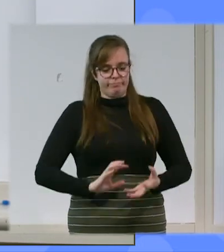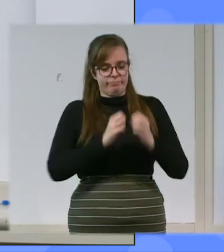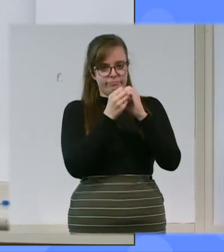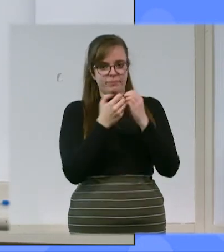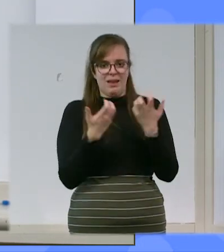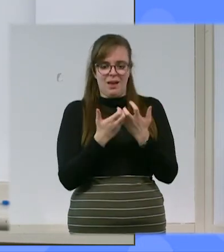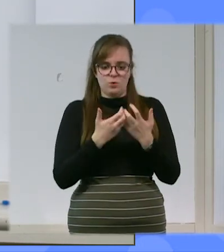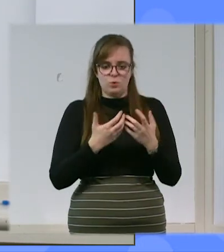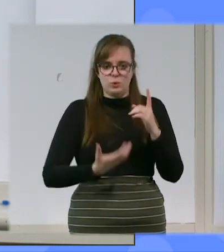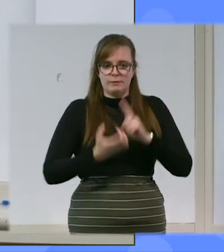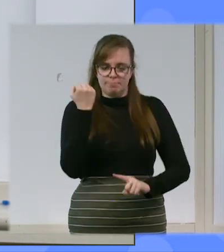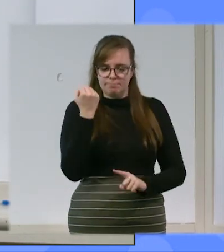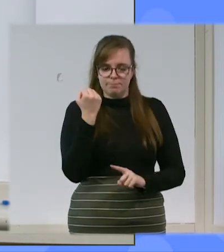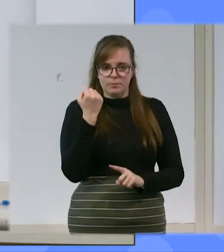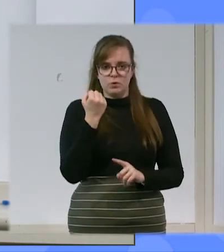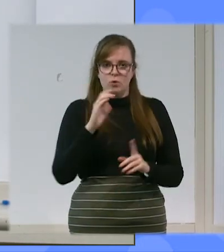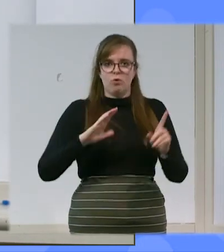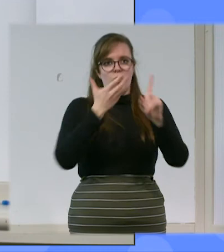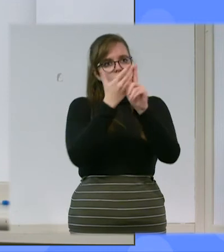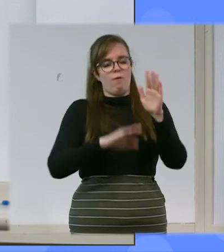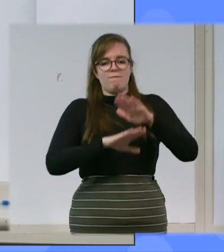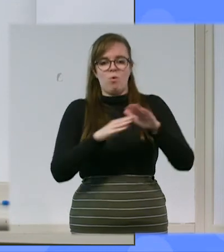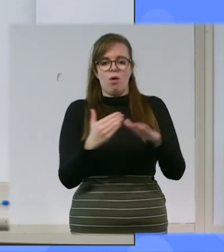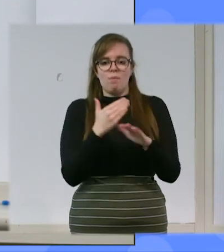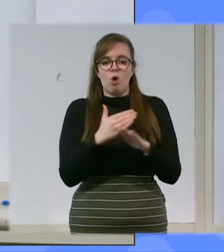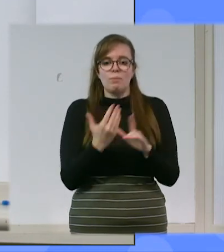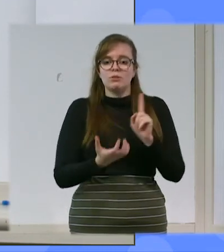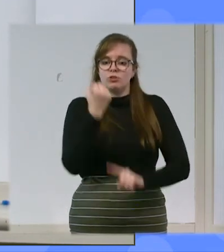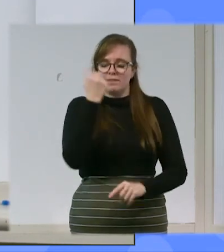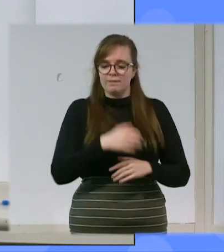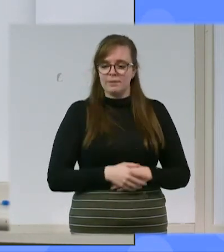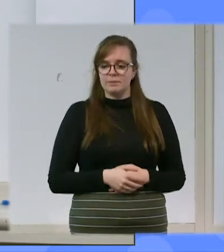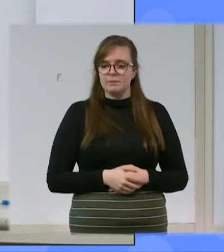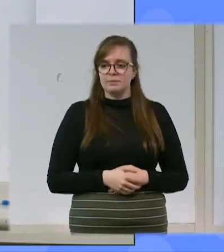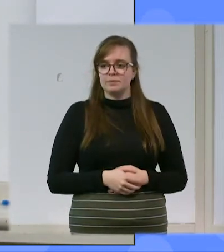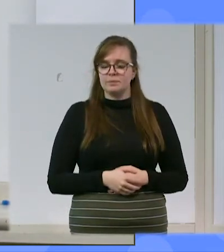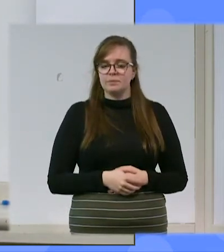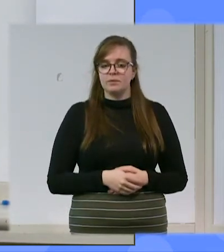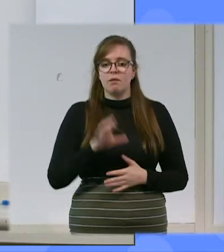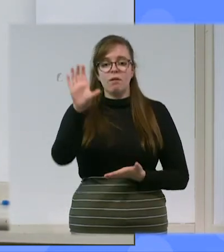that goal of rural employment funding 99% or just over 99 percent of our